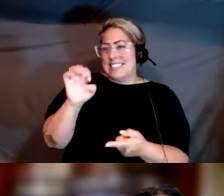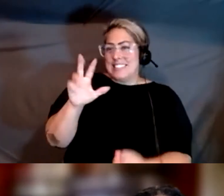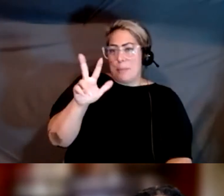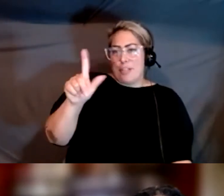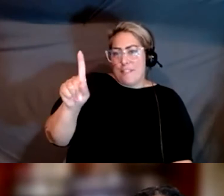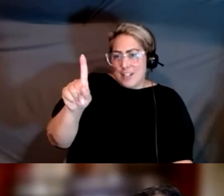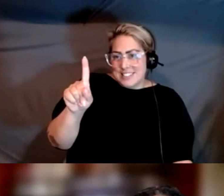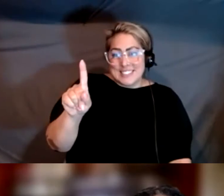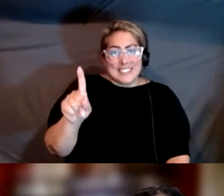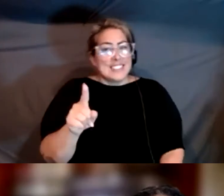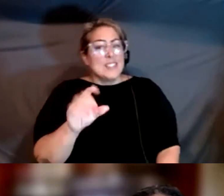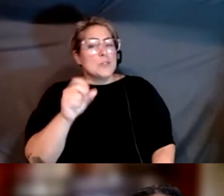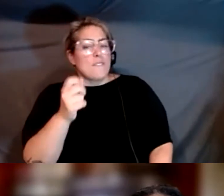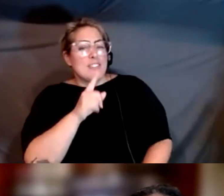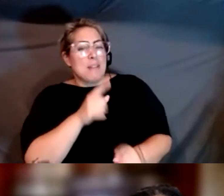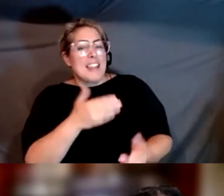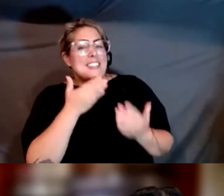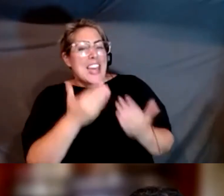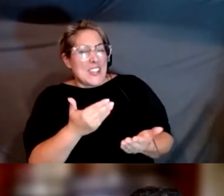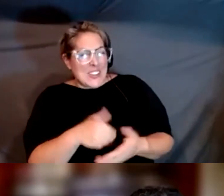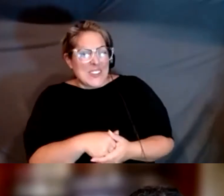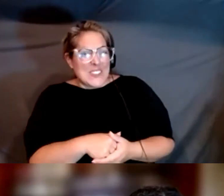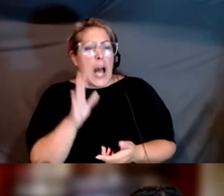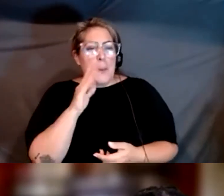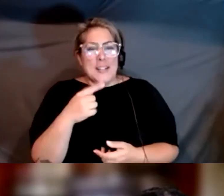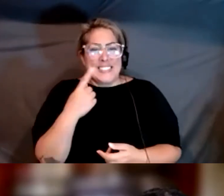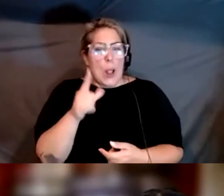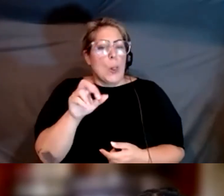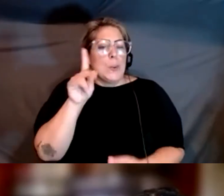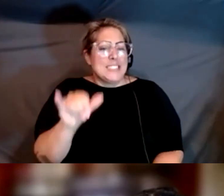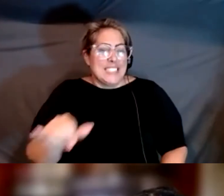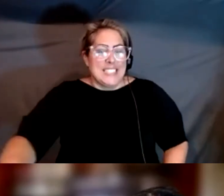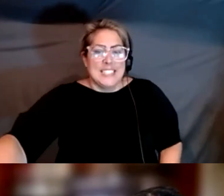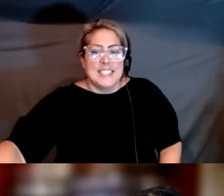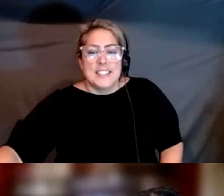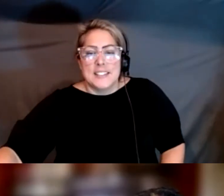email me. >> I will tell Lucy and she can let you know